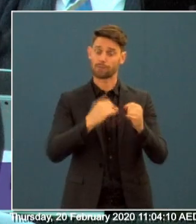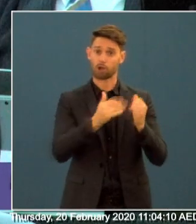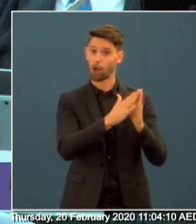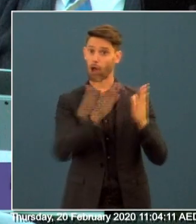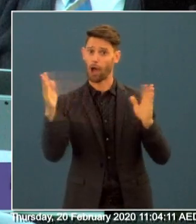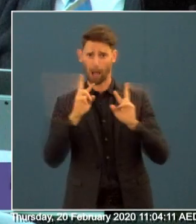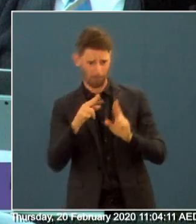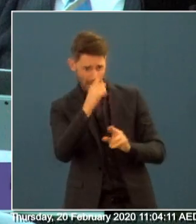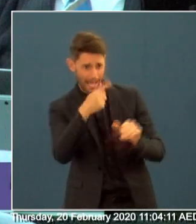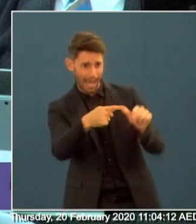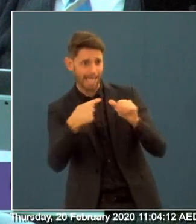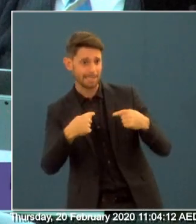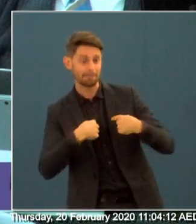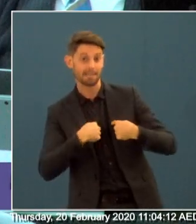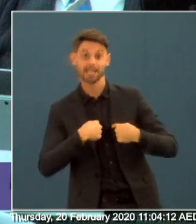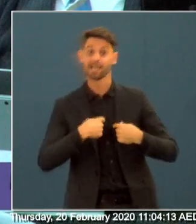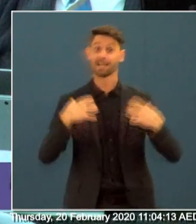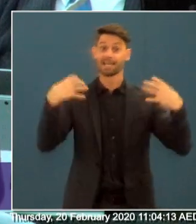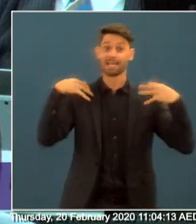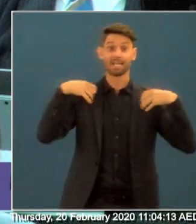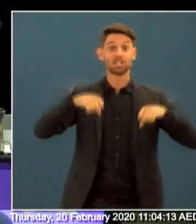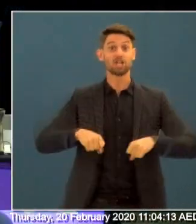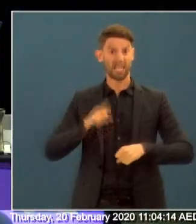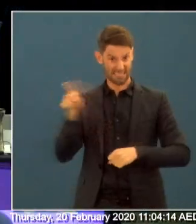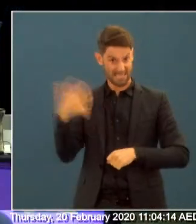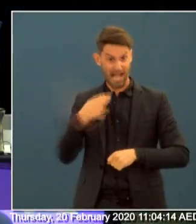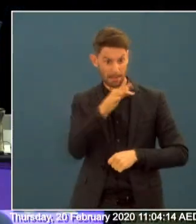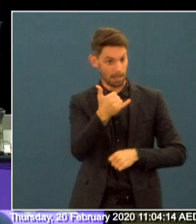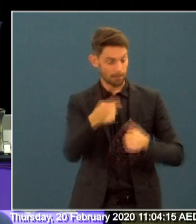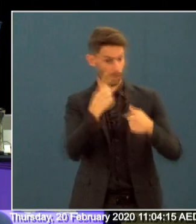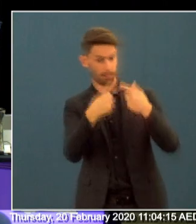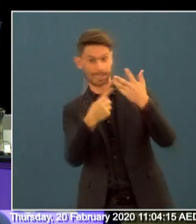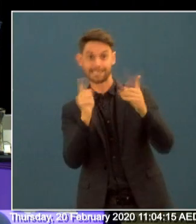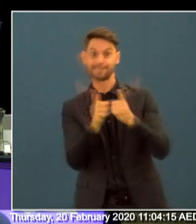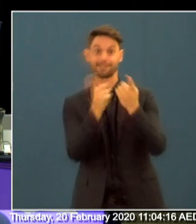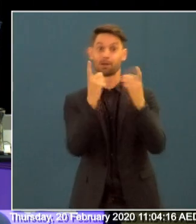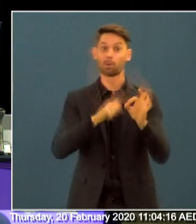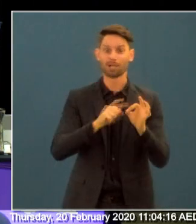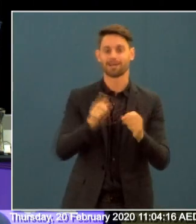I hope you can follow what I'm saying. You can choose which of the eight questions that Ms Eastman asked to answer. I was trying to be efficient.